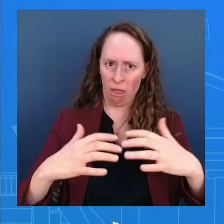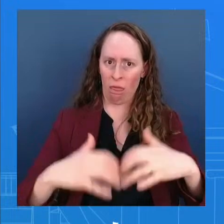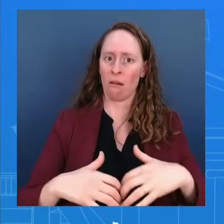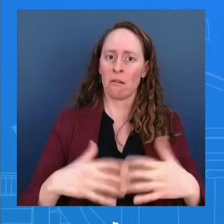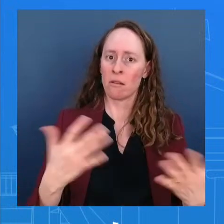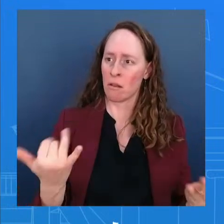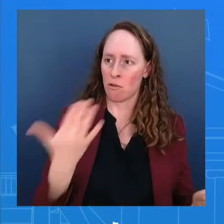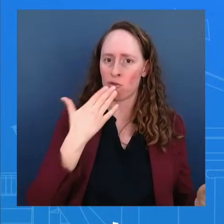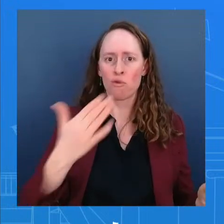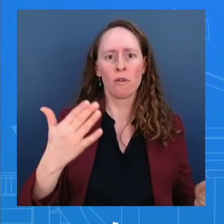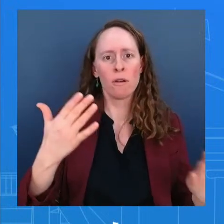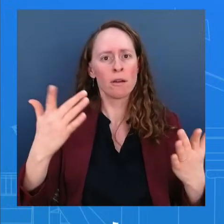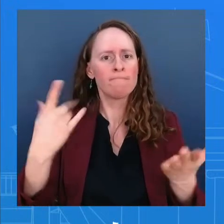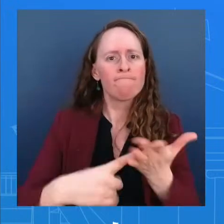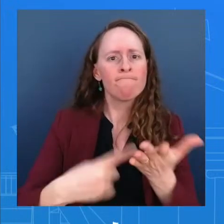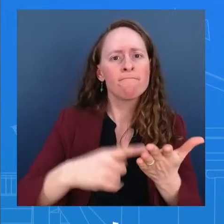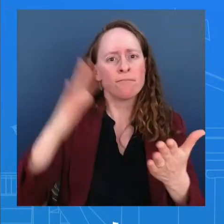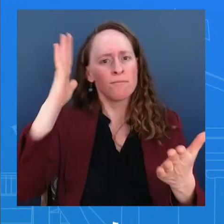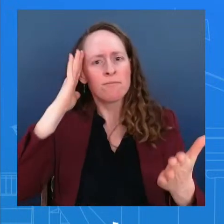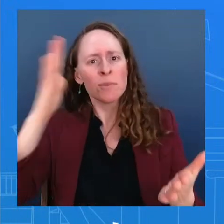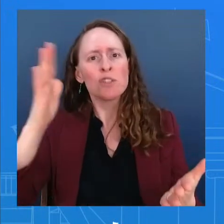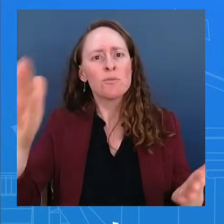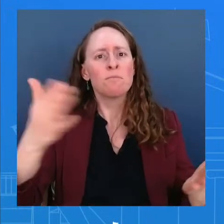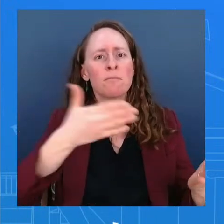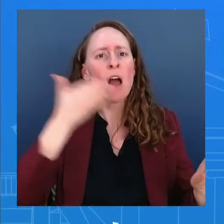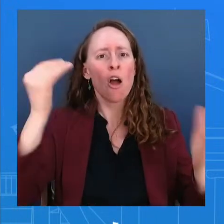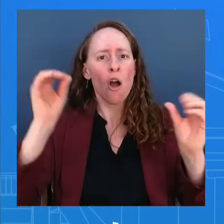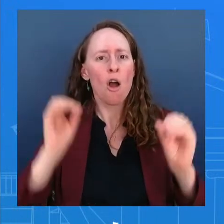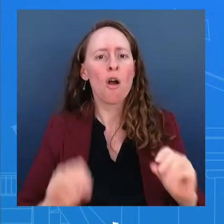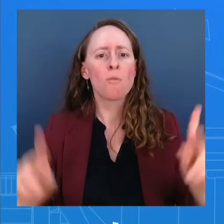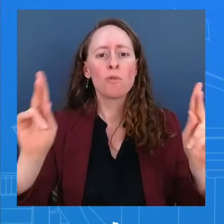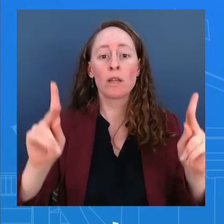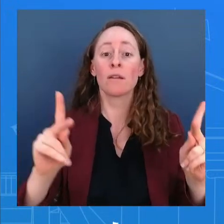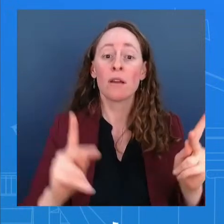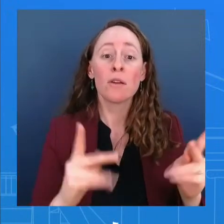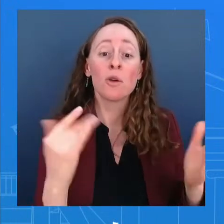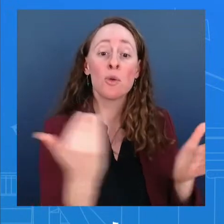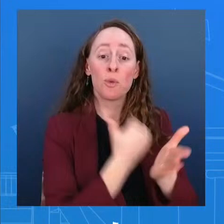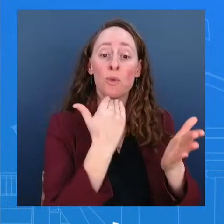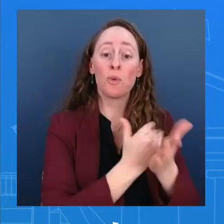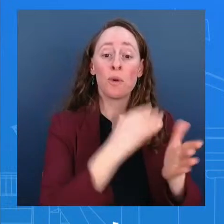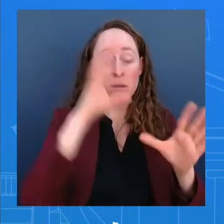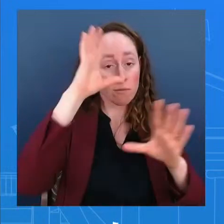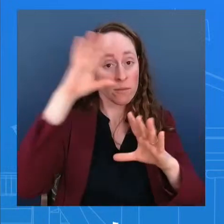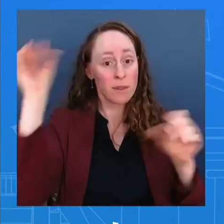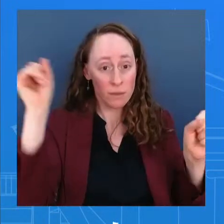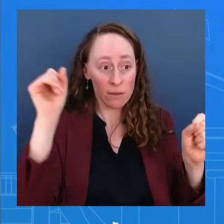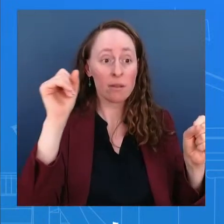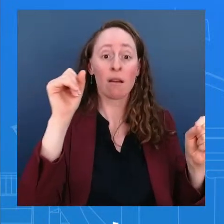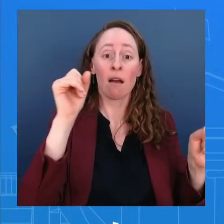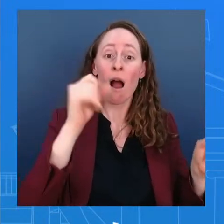President Aoun has made his selection of a prime minister. Now it’s up to the parliament in Lebanon to take that forward.